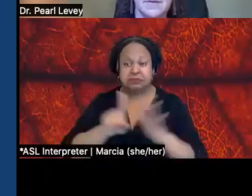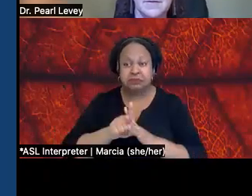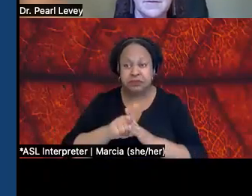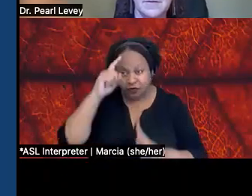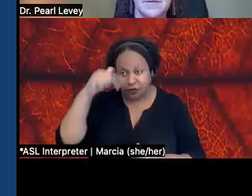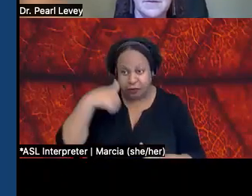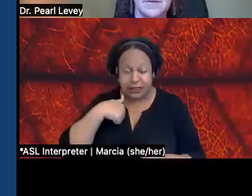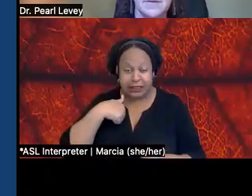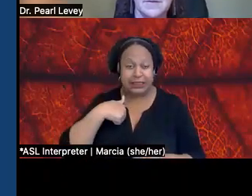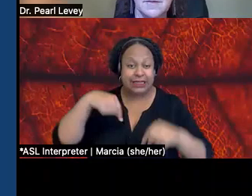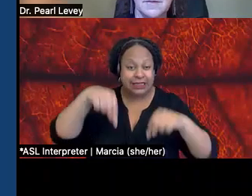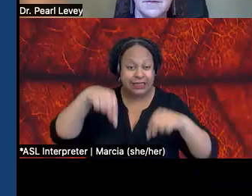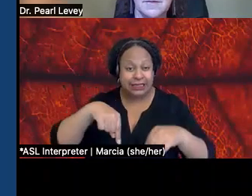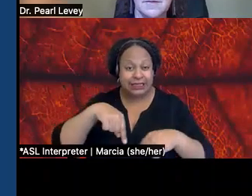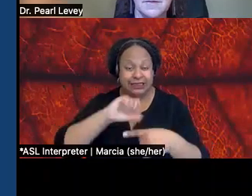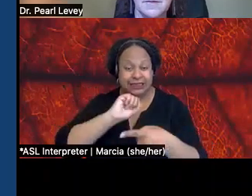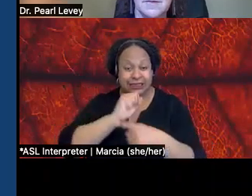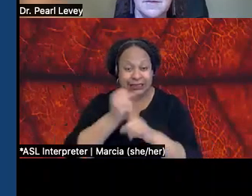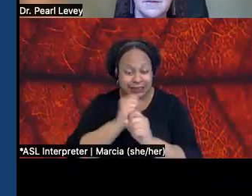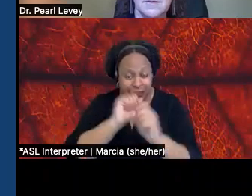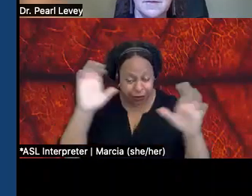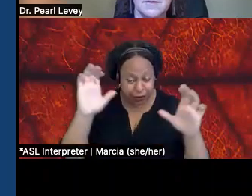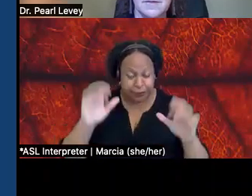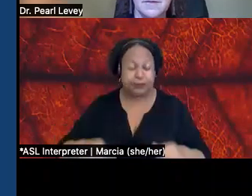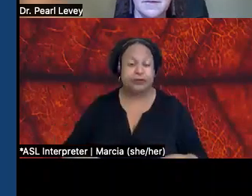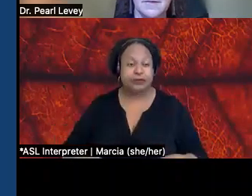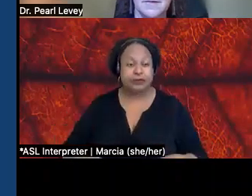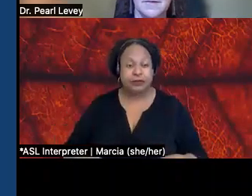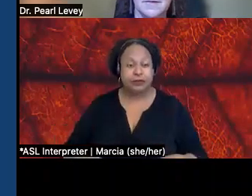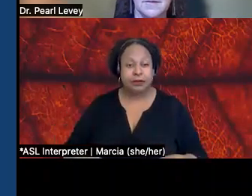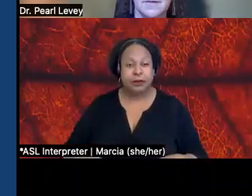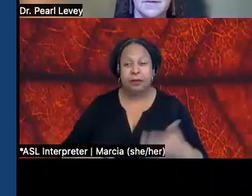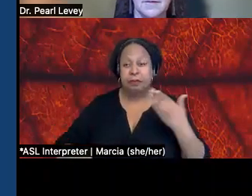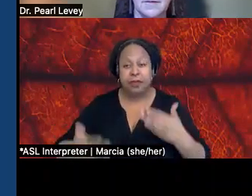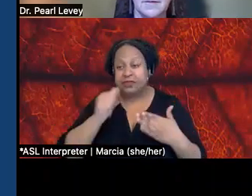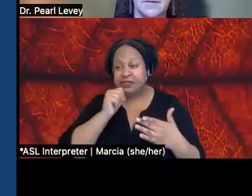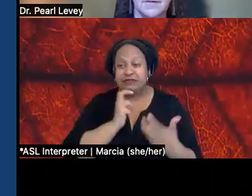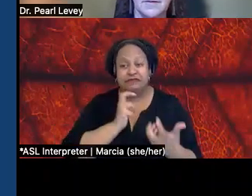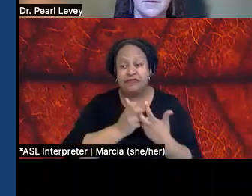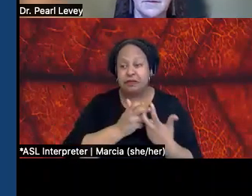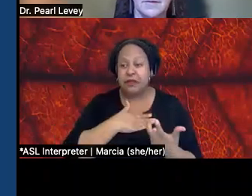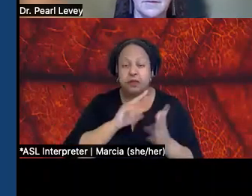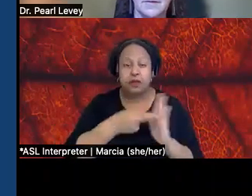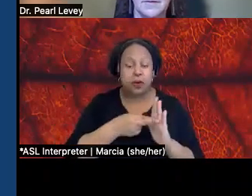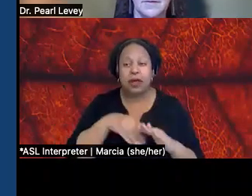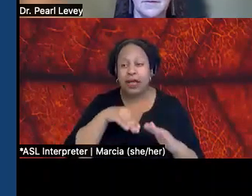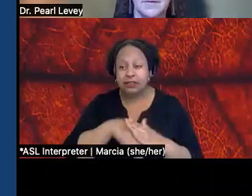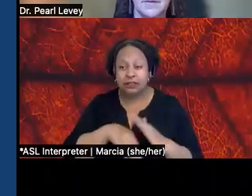first is that it might not fit within my role as an accessibility advisor because our focus